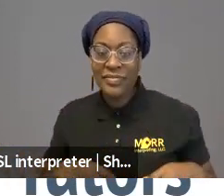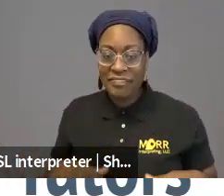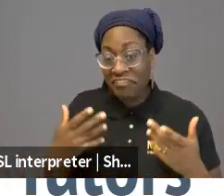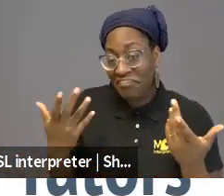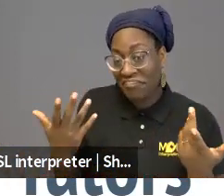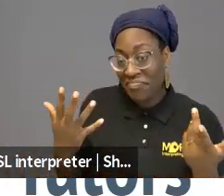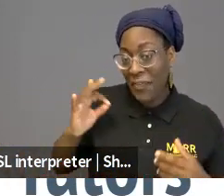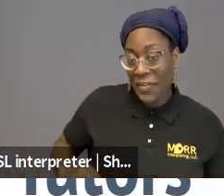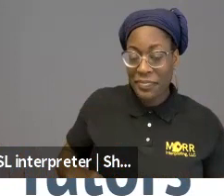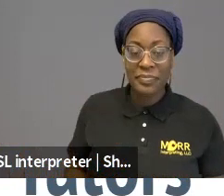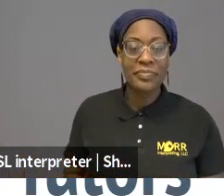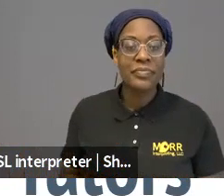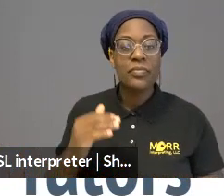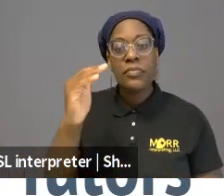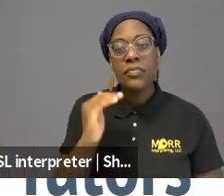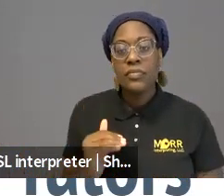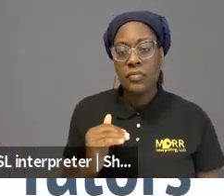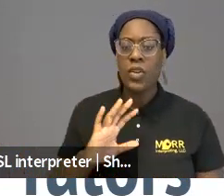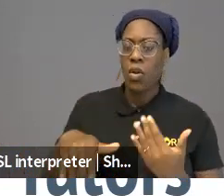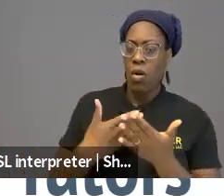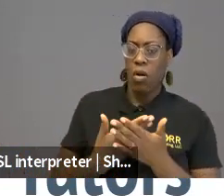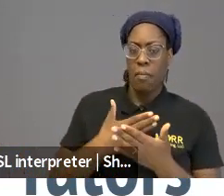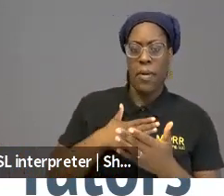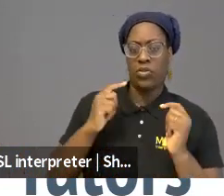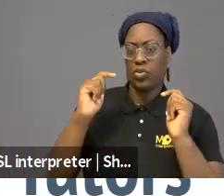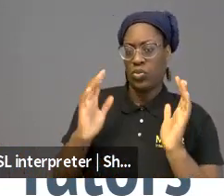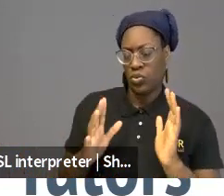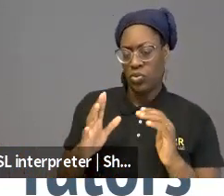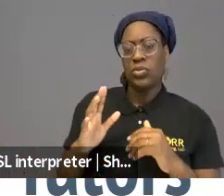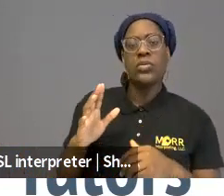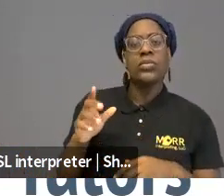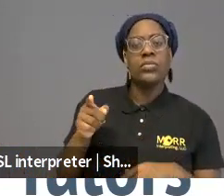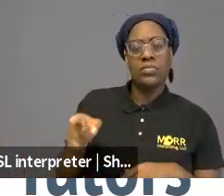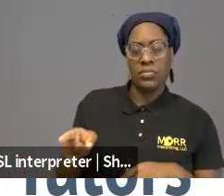my tutors work at the writing center as graduate assistants, some of their required hours are what